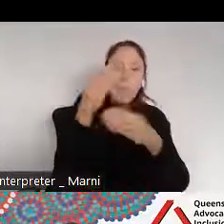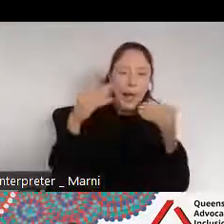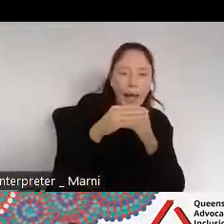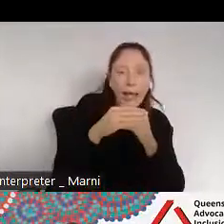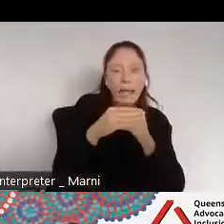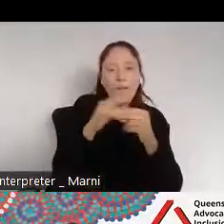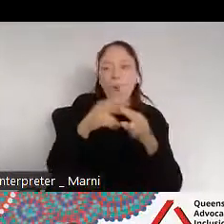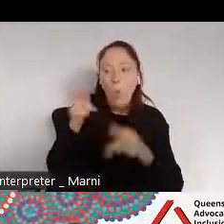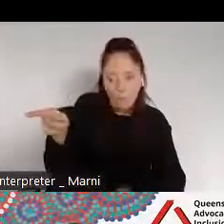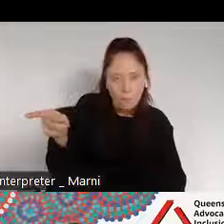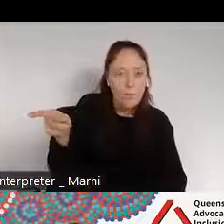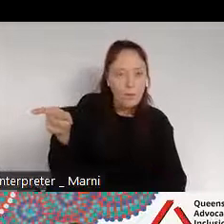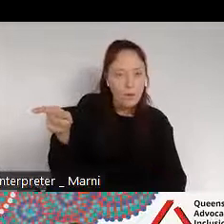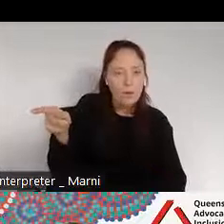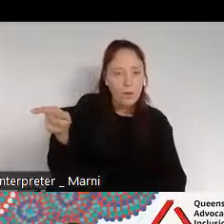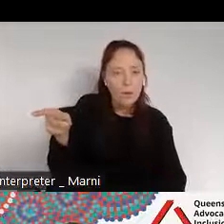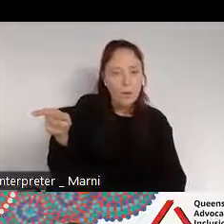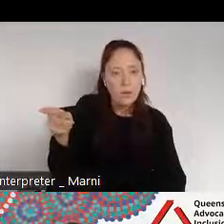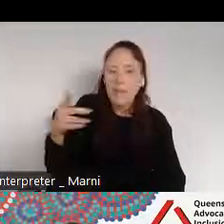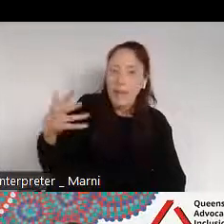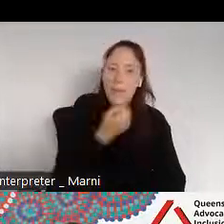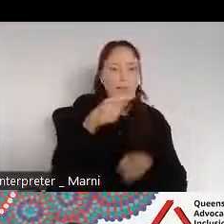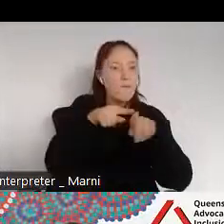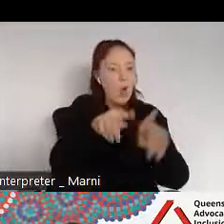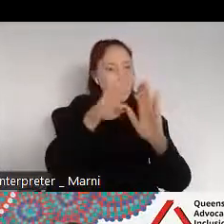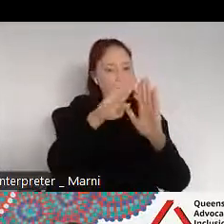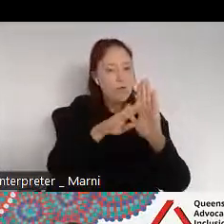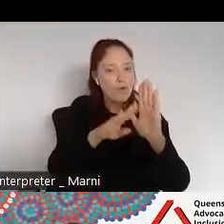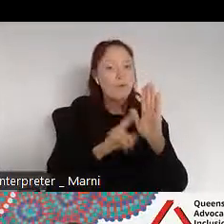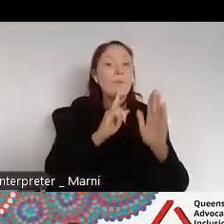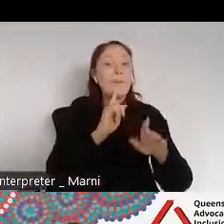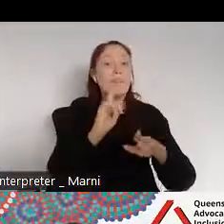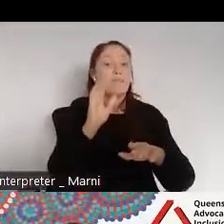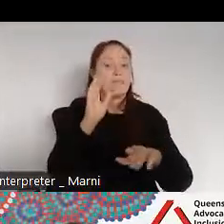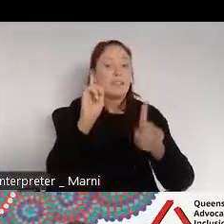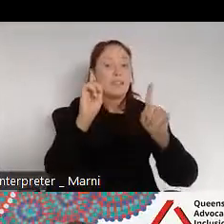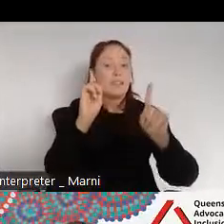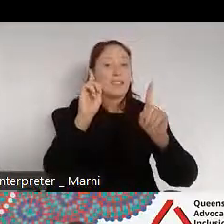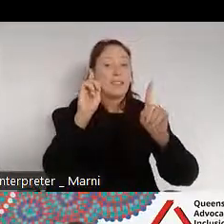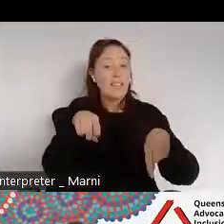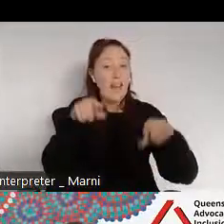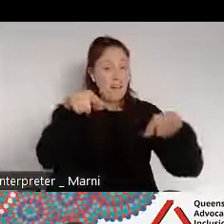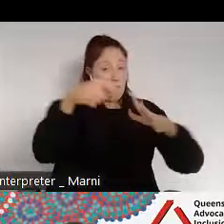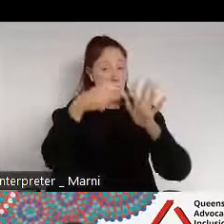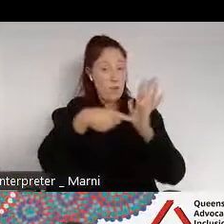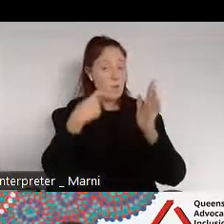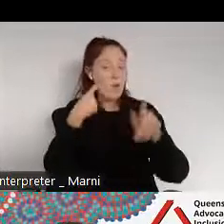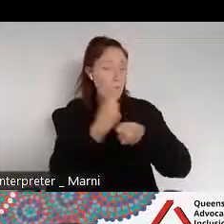They must apply the general principles which were discussed at the beginning of the presentation. They must act honestly and with reasonable diligence,